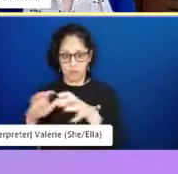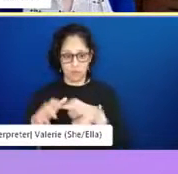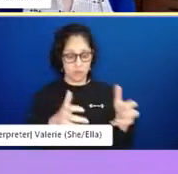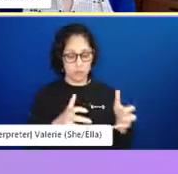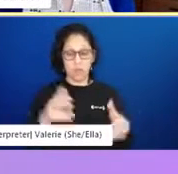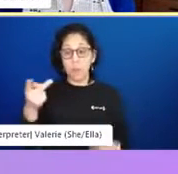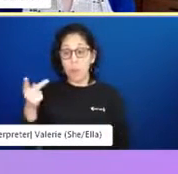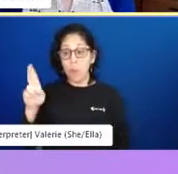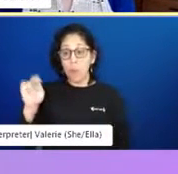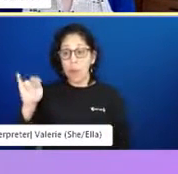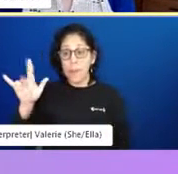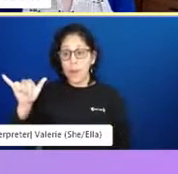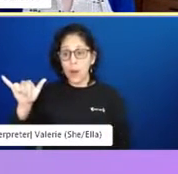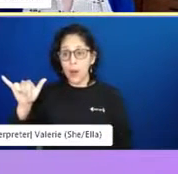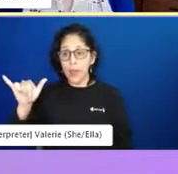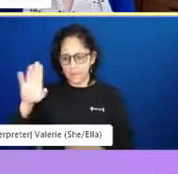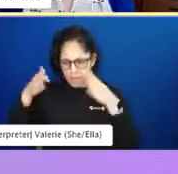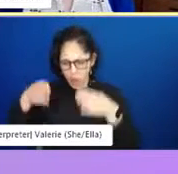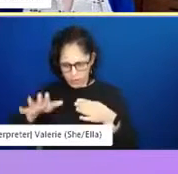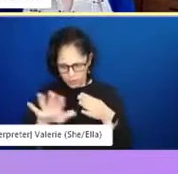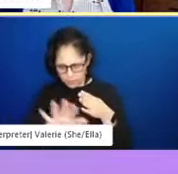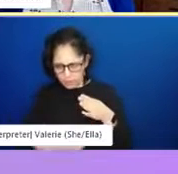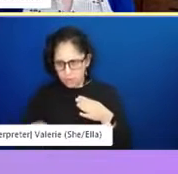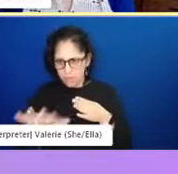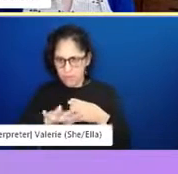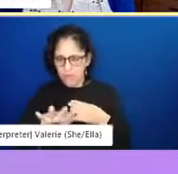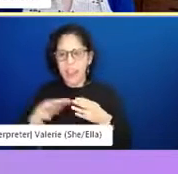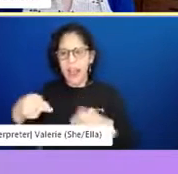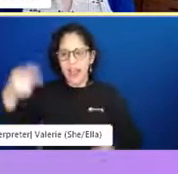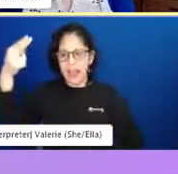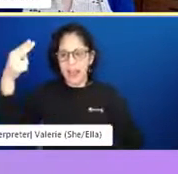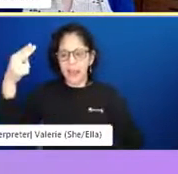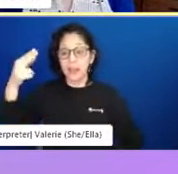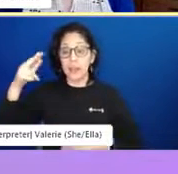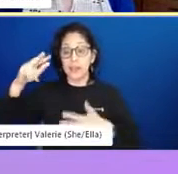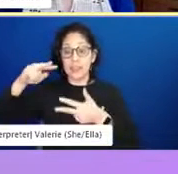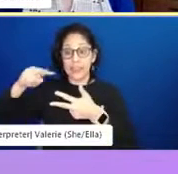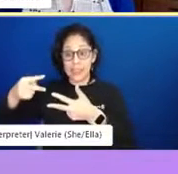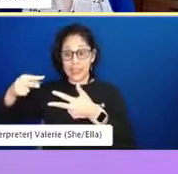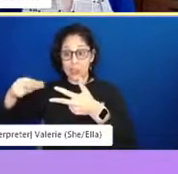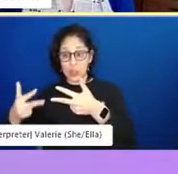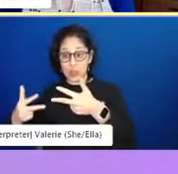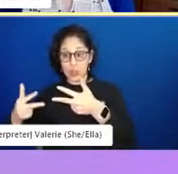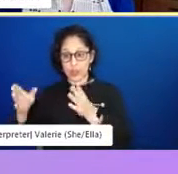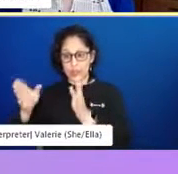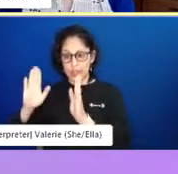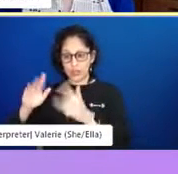high resolution but if we look at the secondary and tertiary attention it's not just our visual